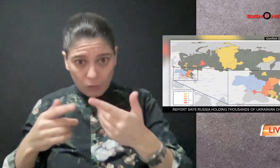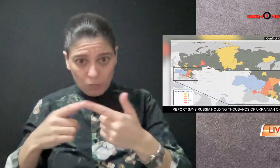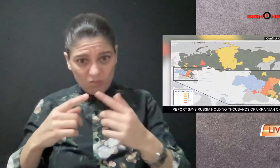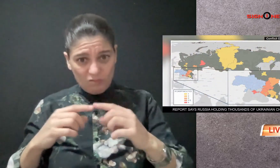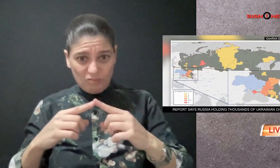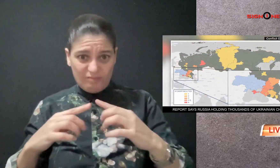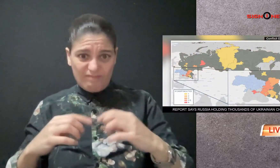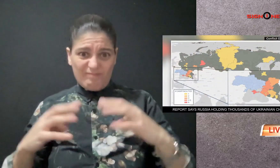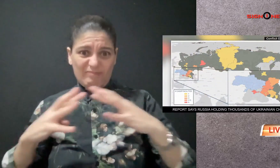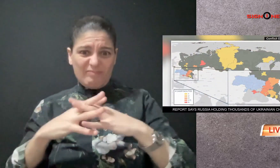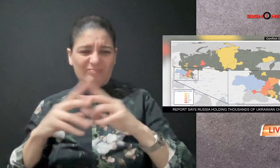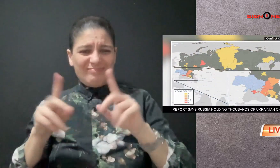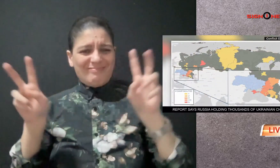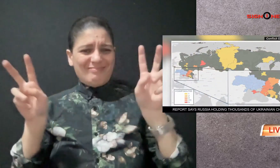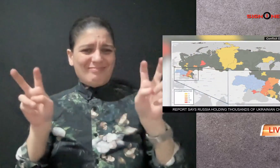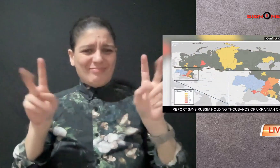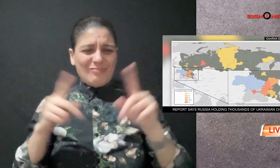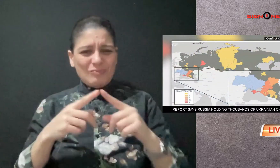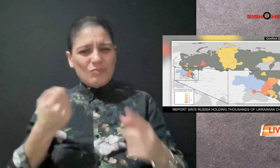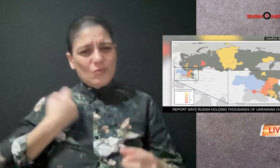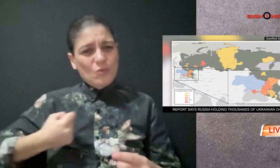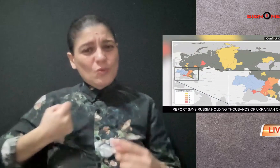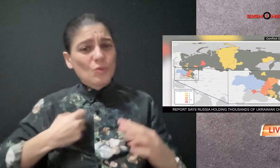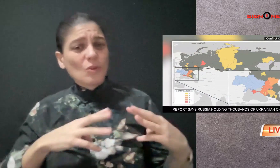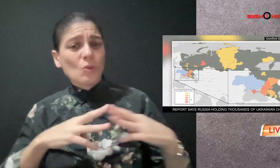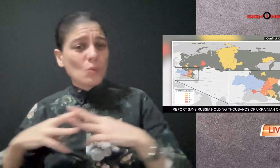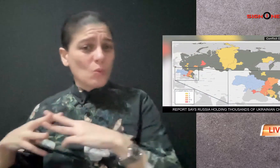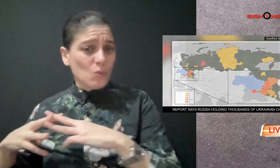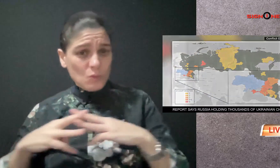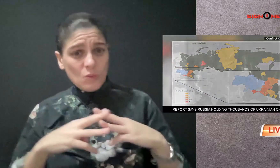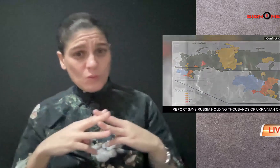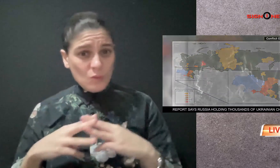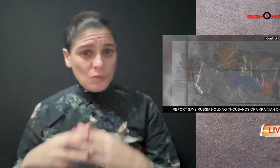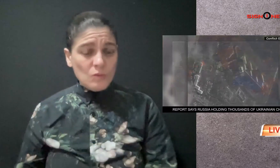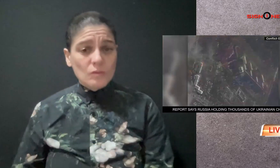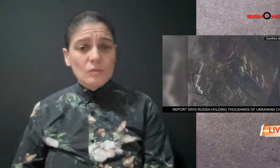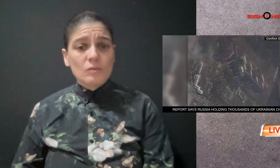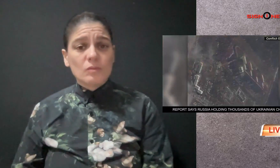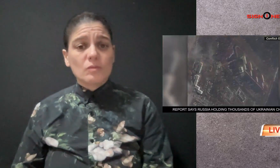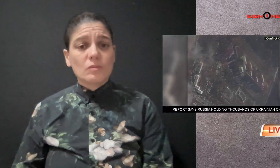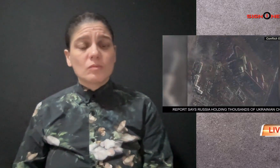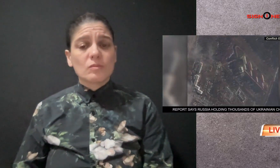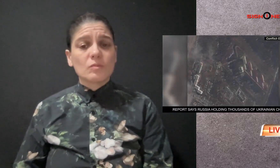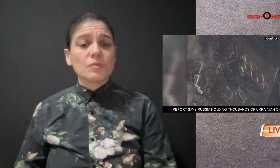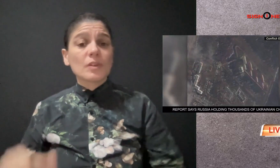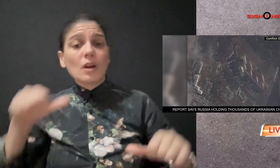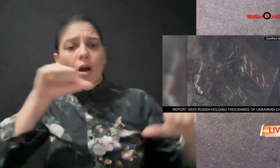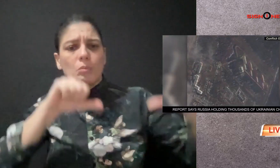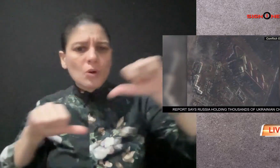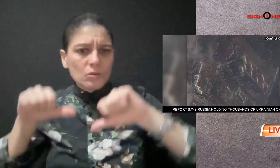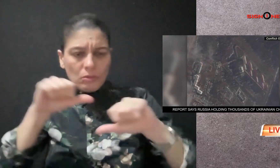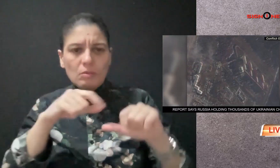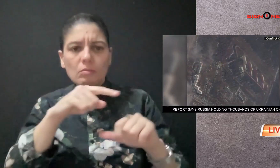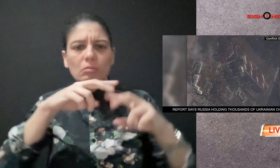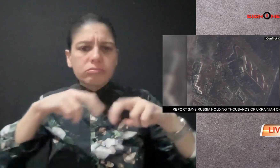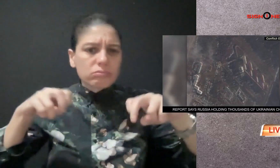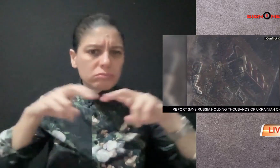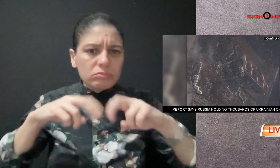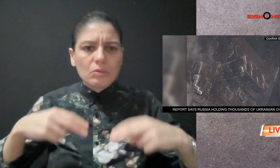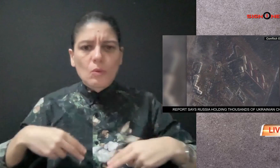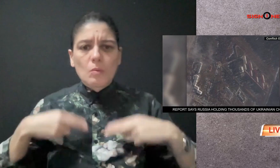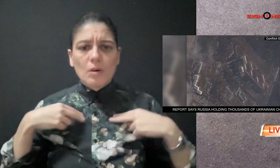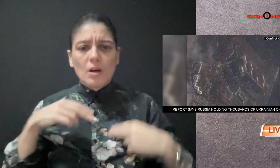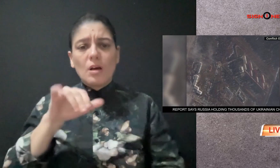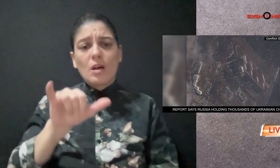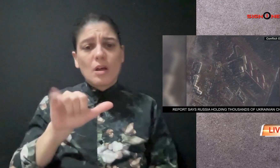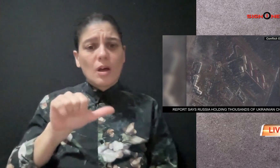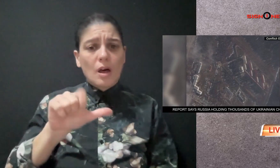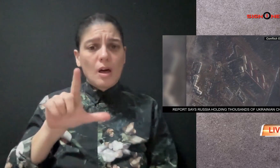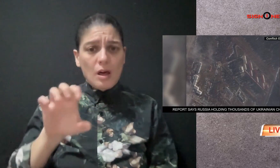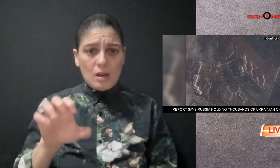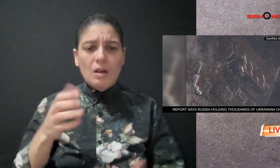crimes the Yale humanitarian research lab gathered